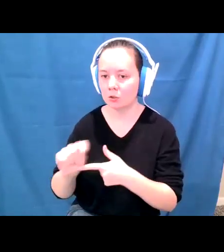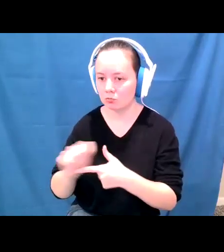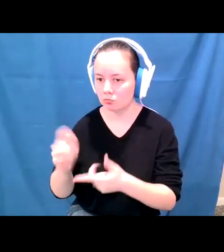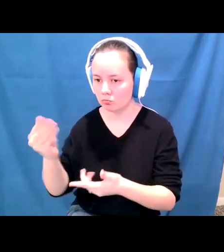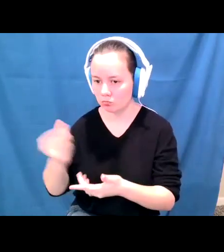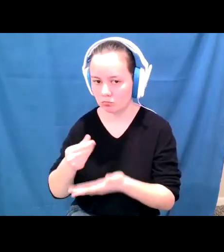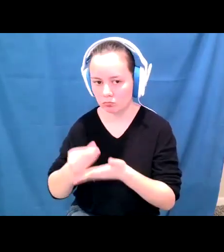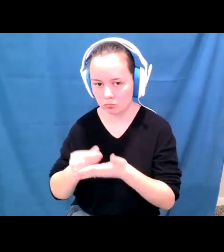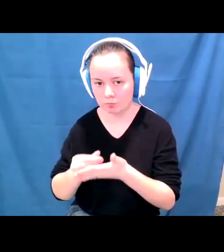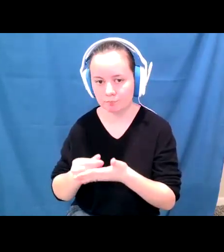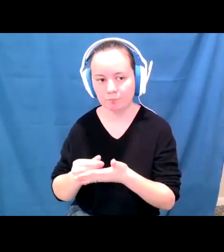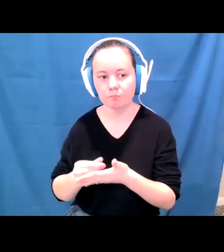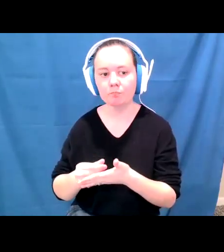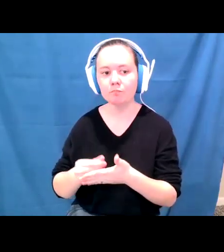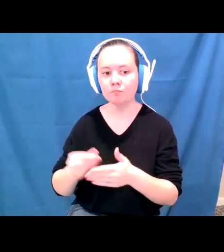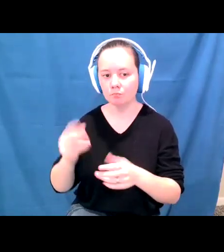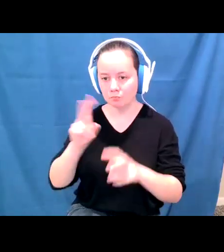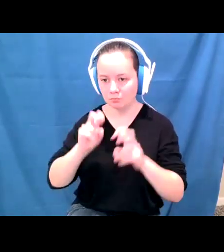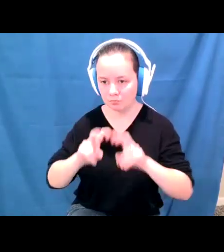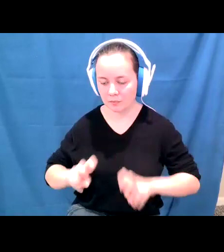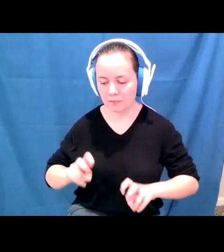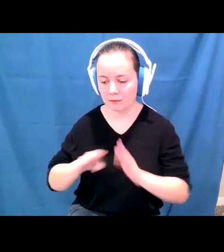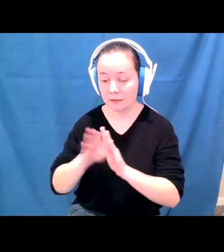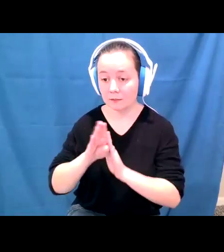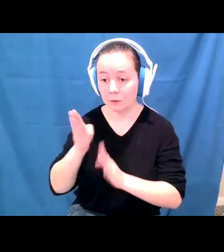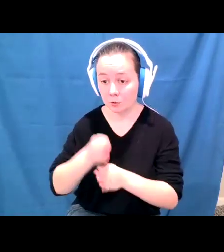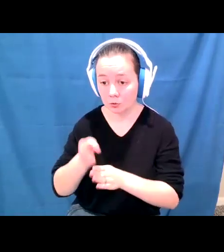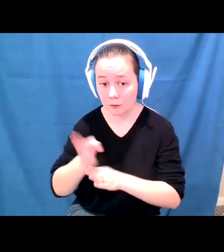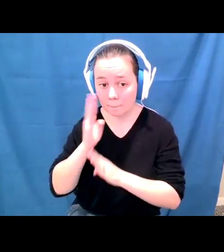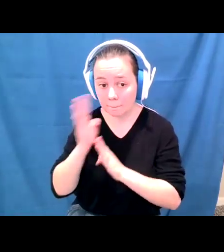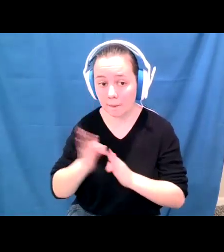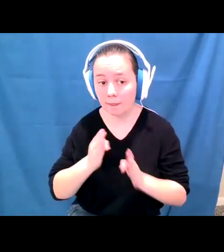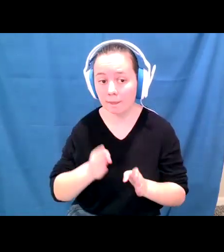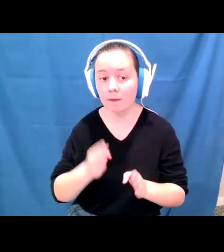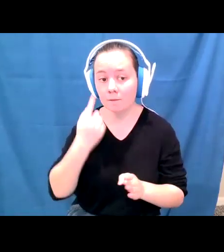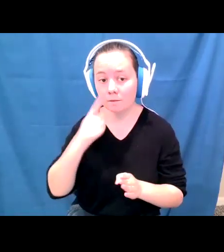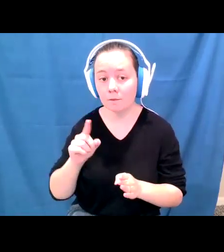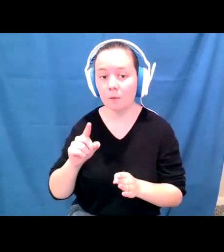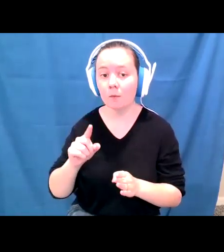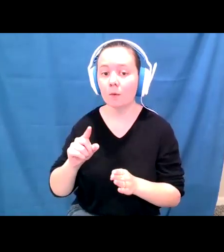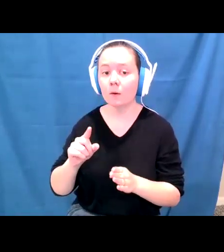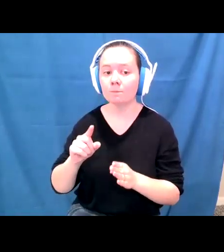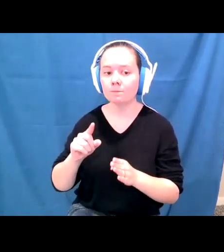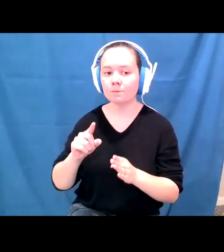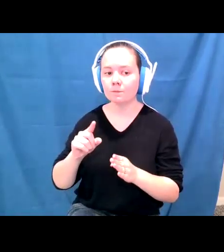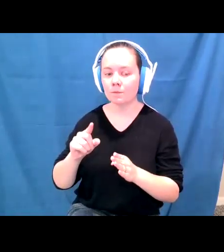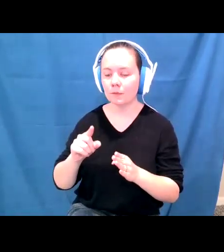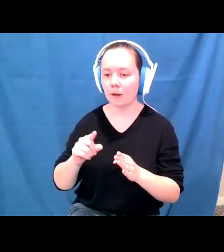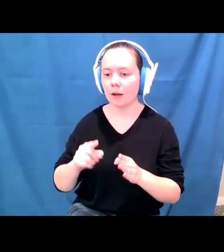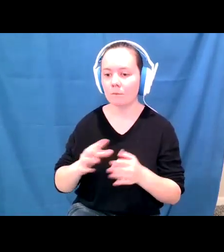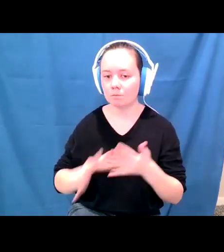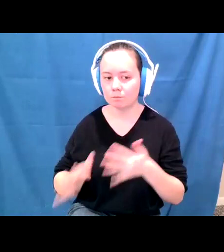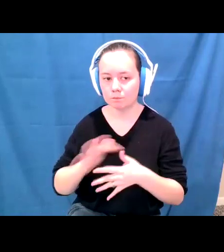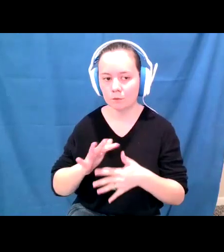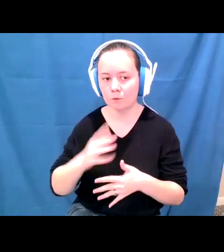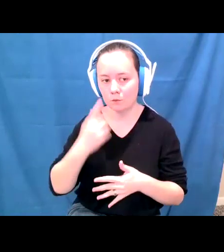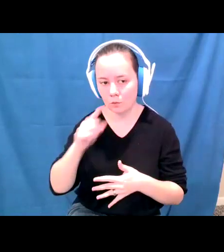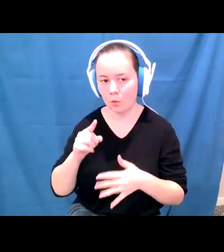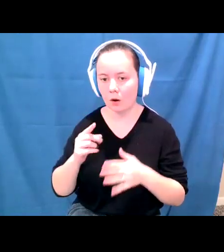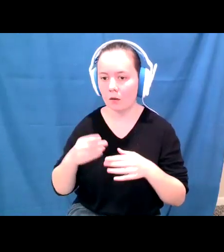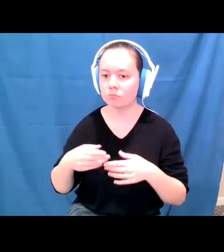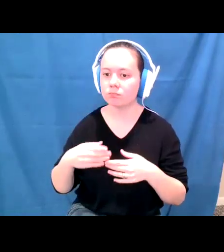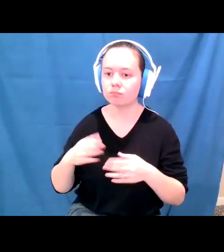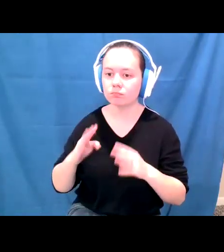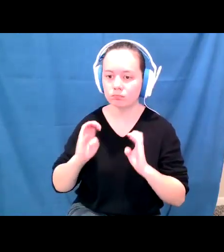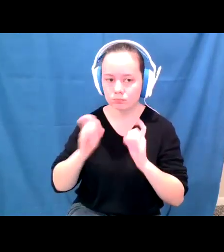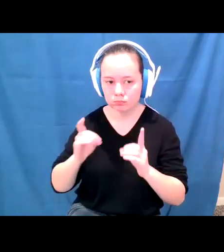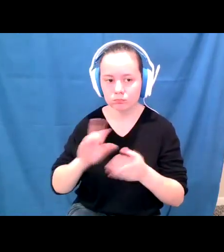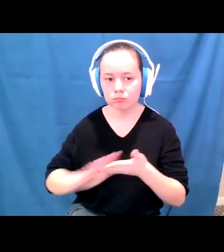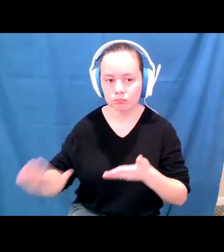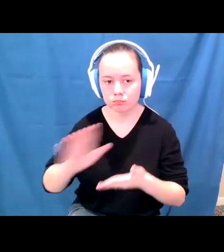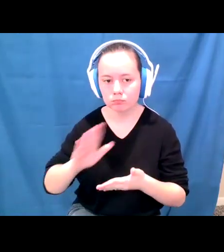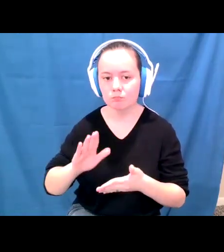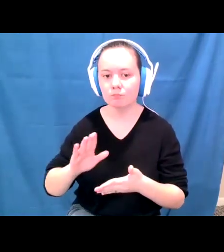examining and developing career pathways for the direct care workforce and jointly prioritizing across higher education workforce development and HCBS systems to ensure alignment in those requirements,